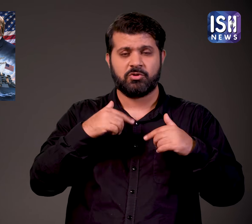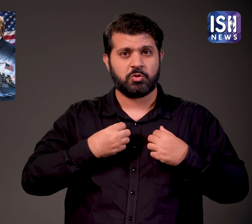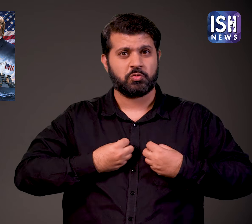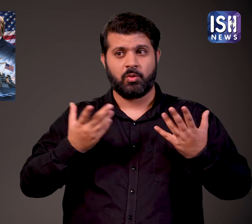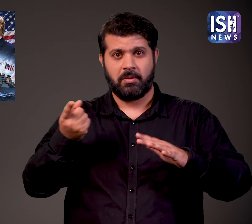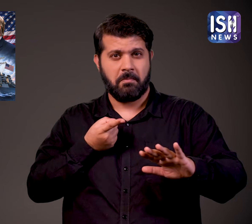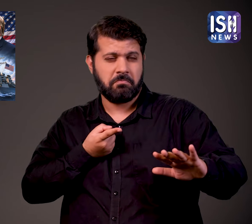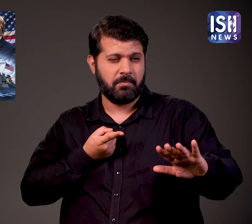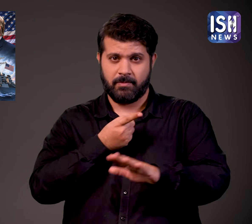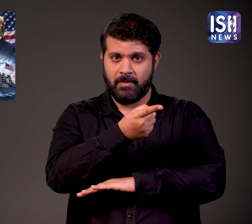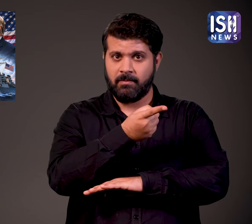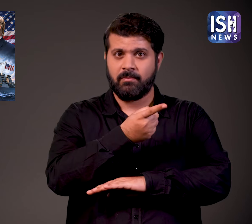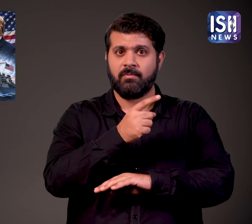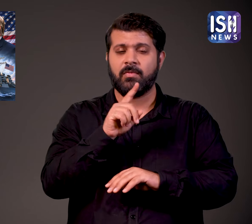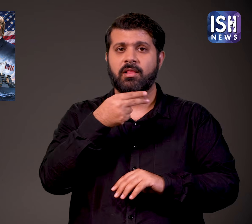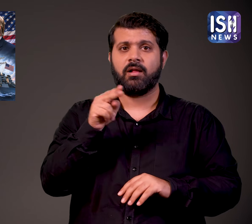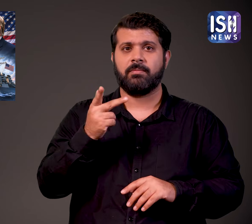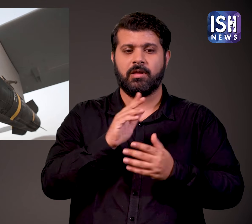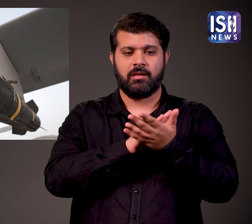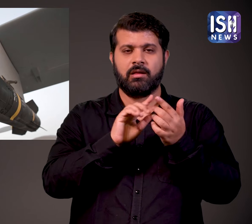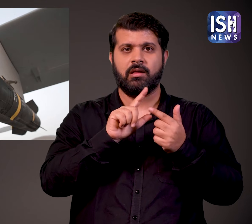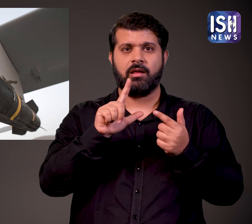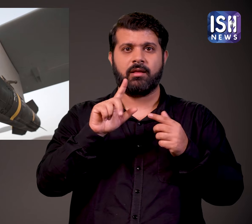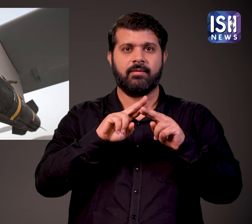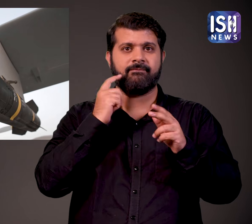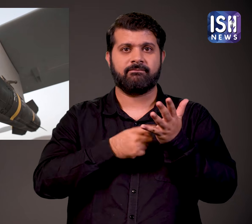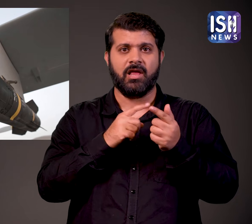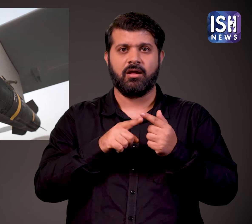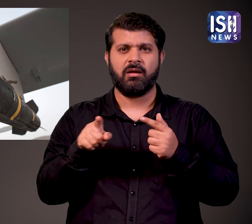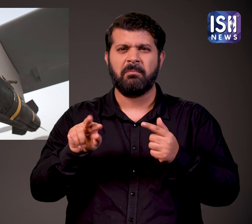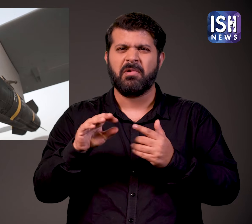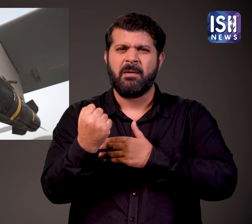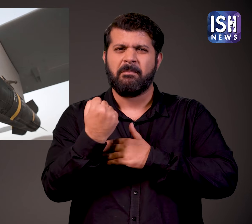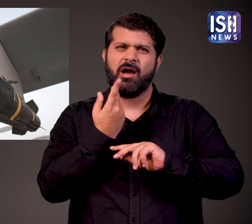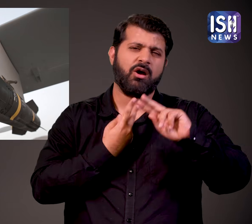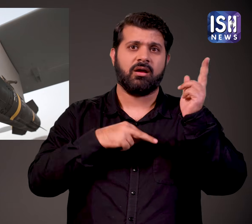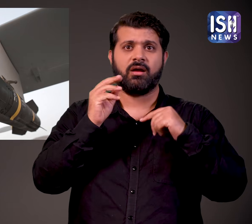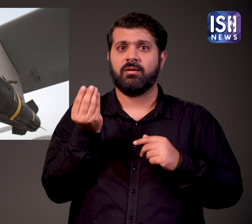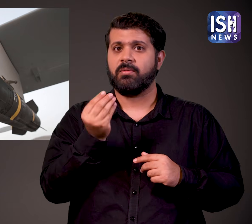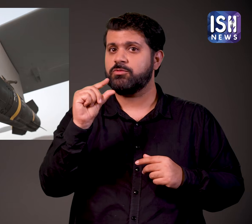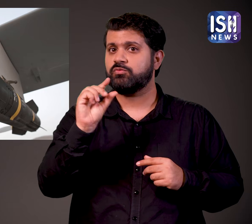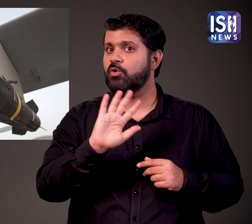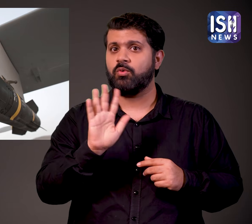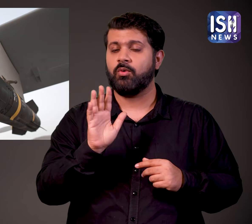Shockingly, the US used one of its powerful “Hellfire” missiles to strike these ships.